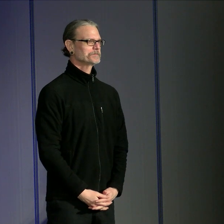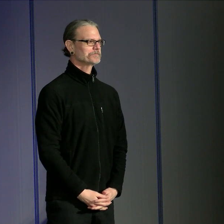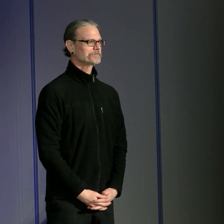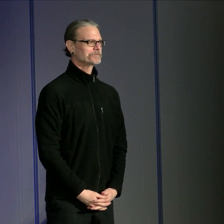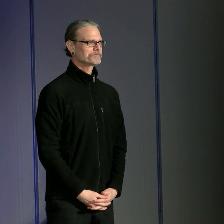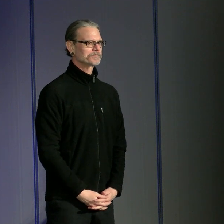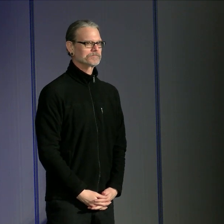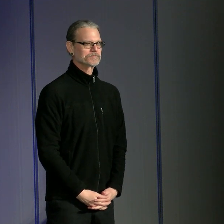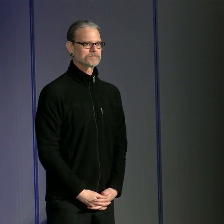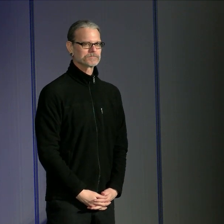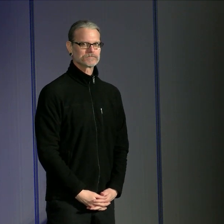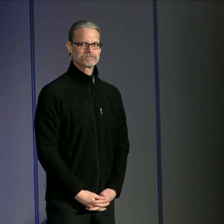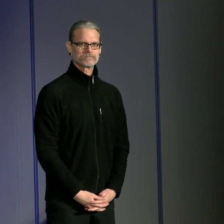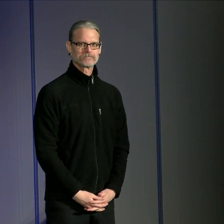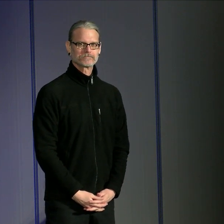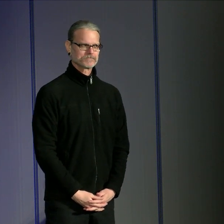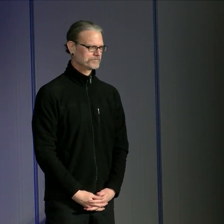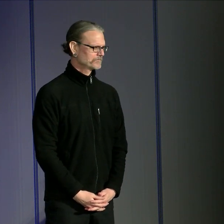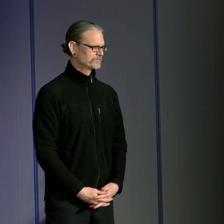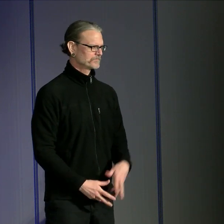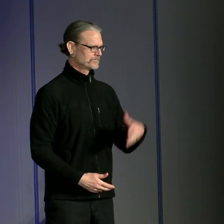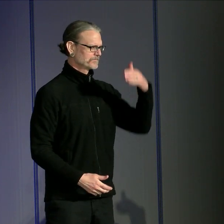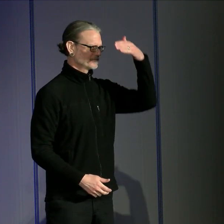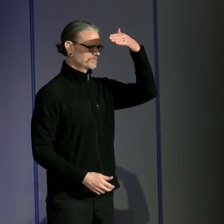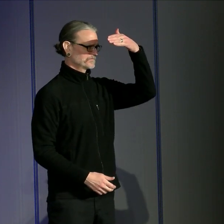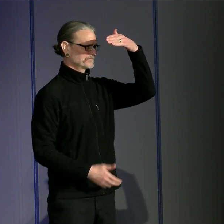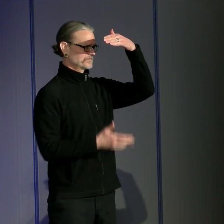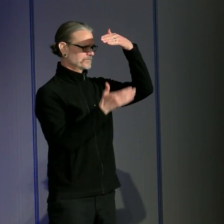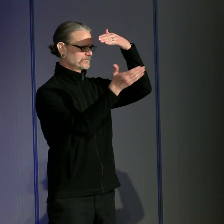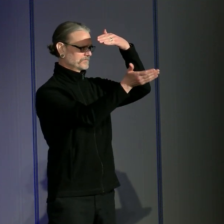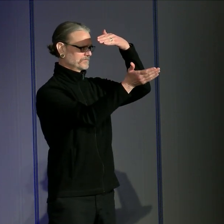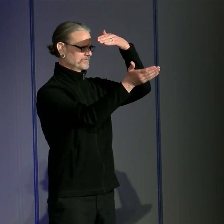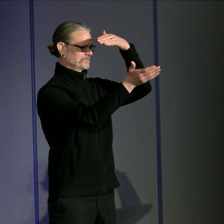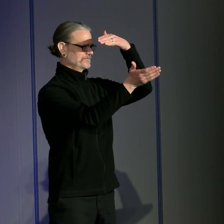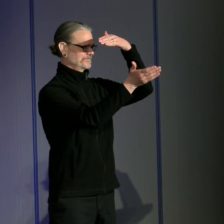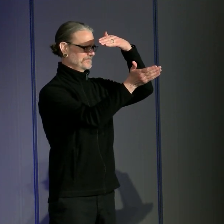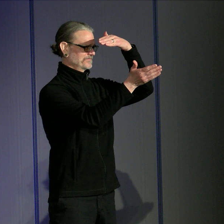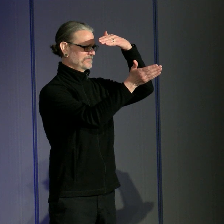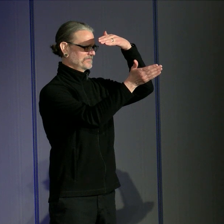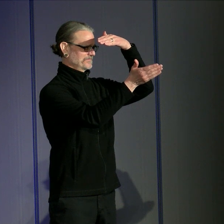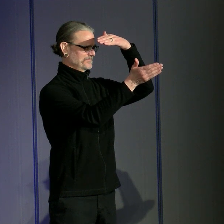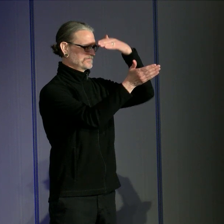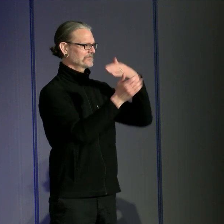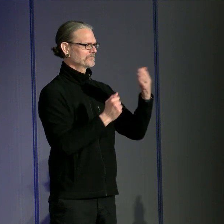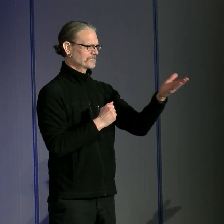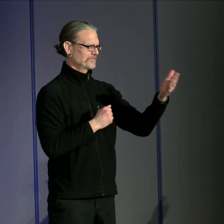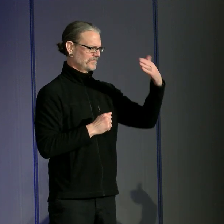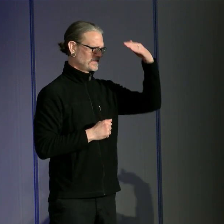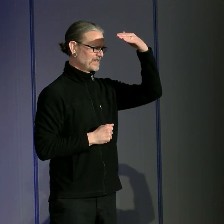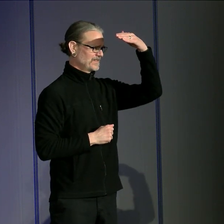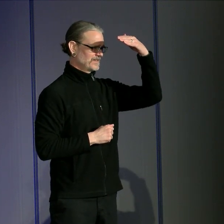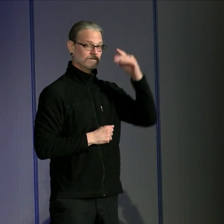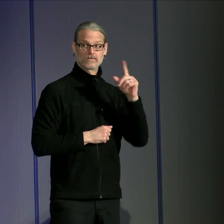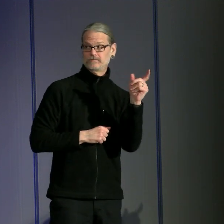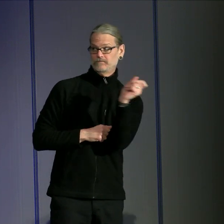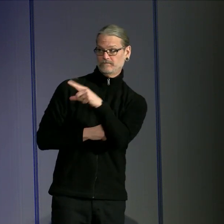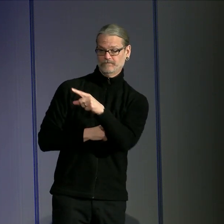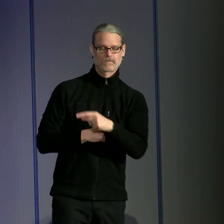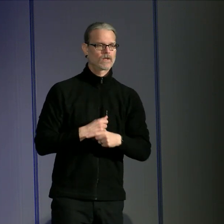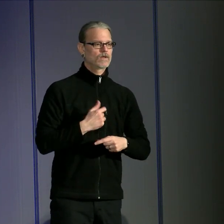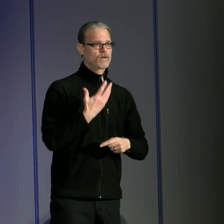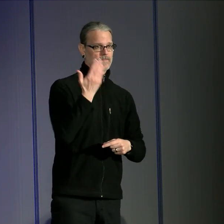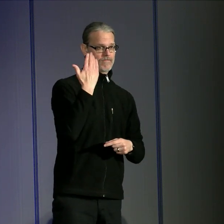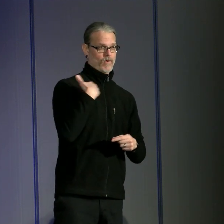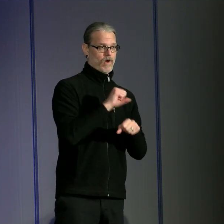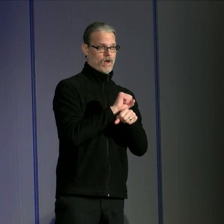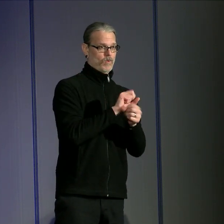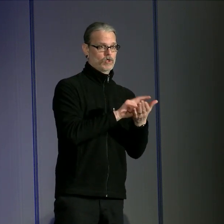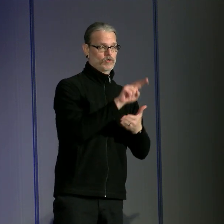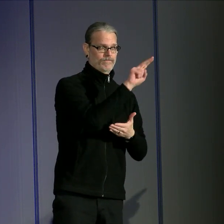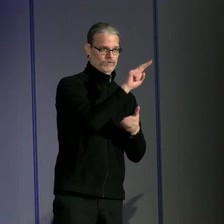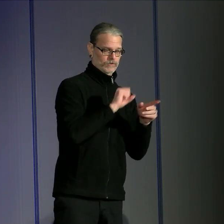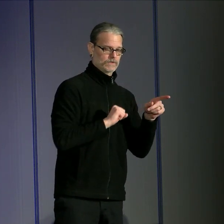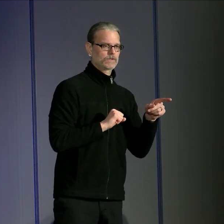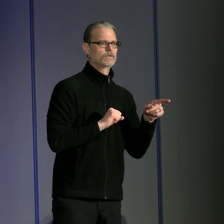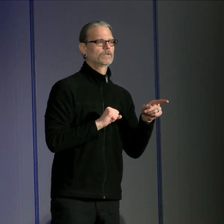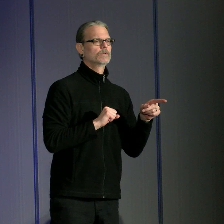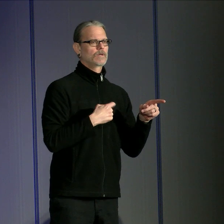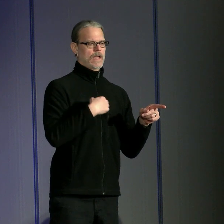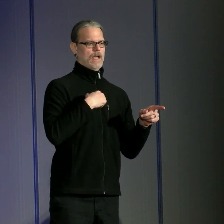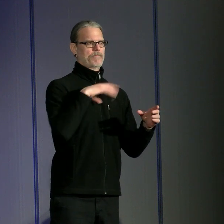Yes, over on the far left here.